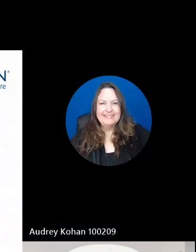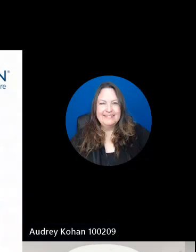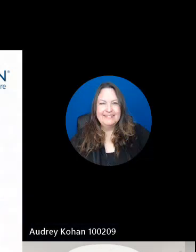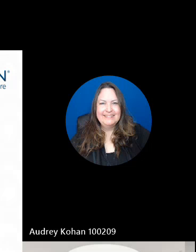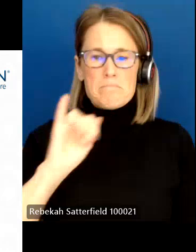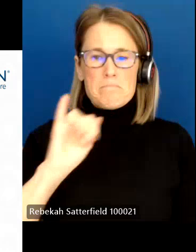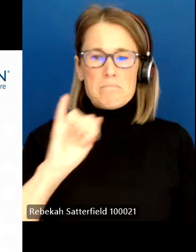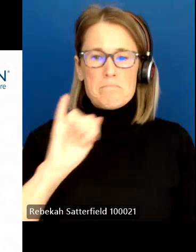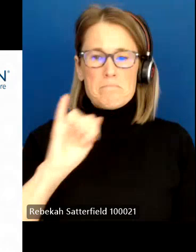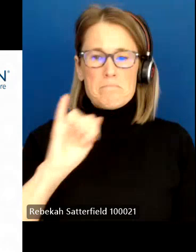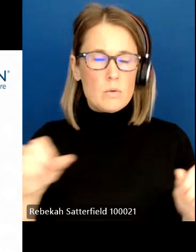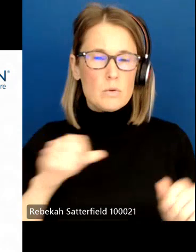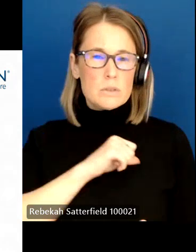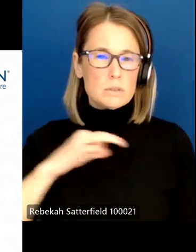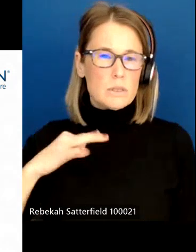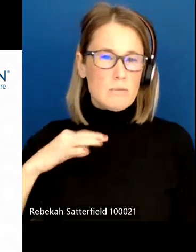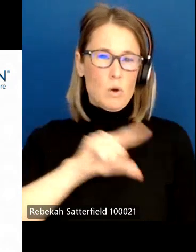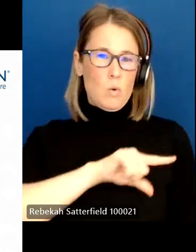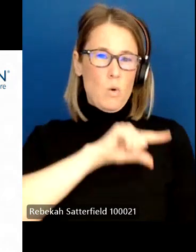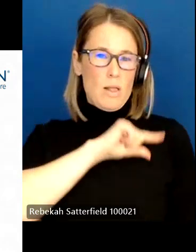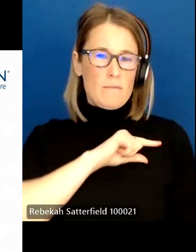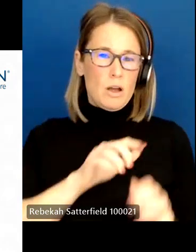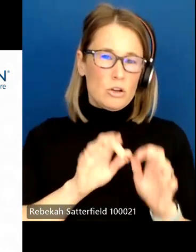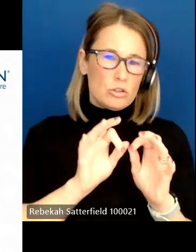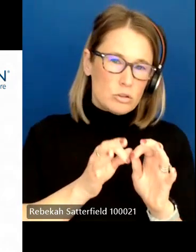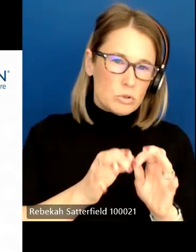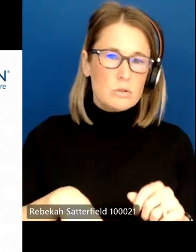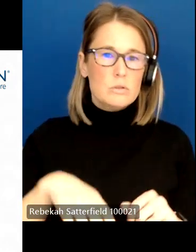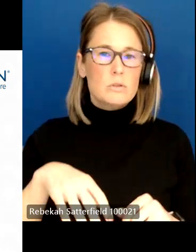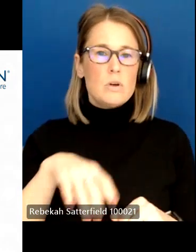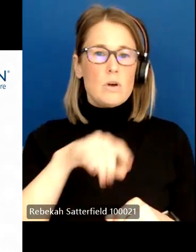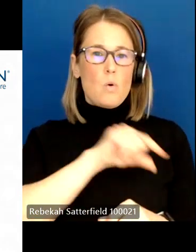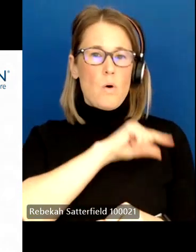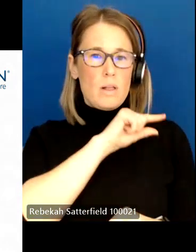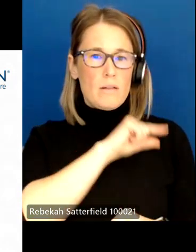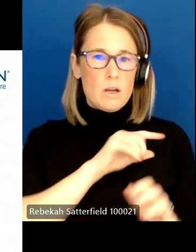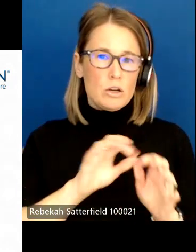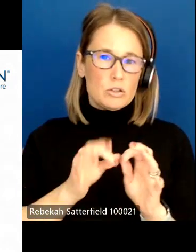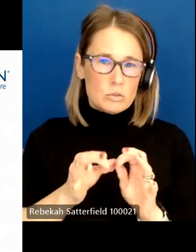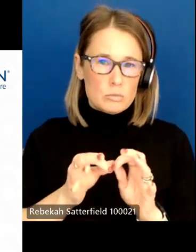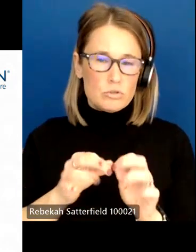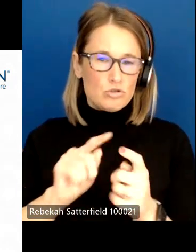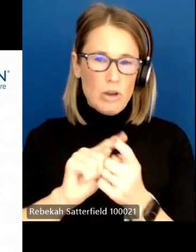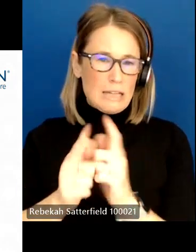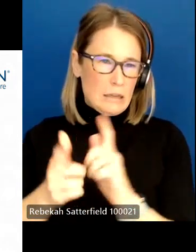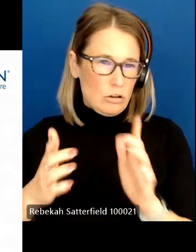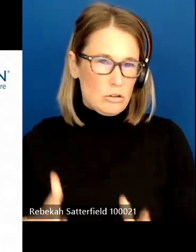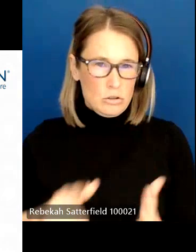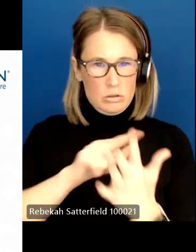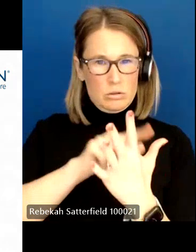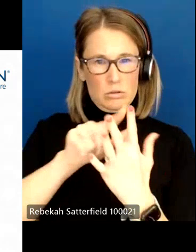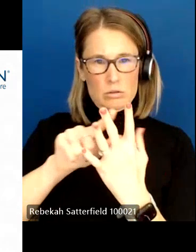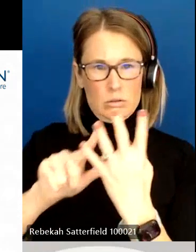qualified translators so basically the qualified translators interpreters have extensive training